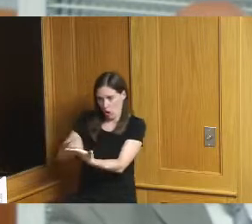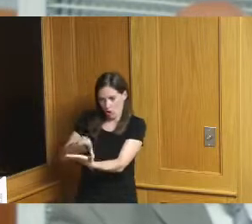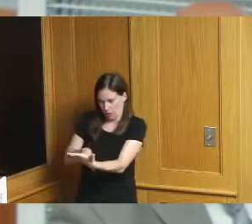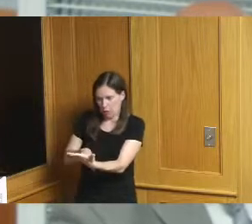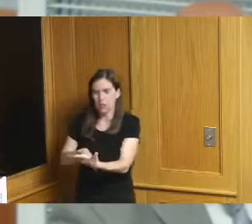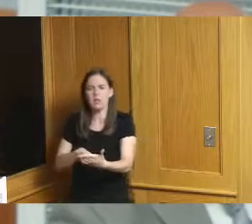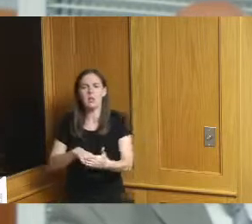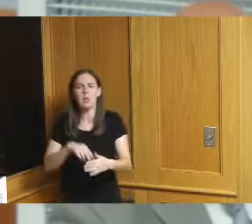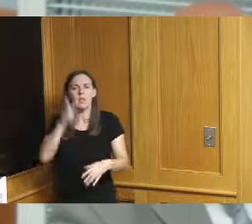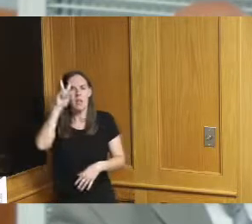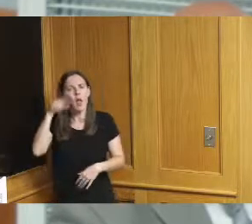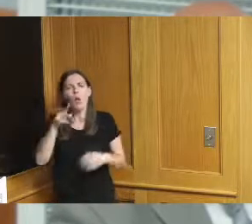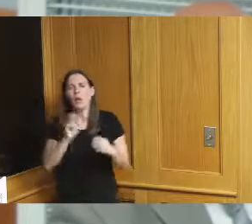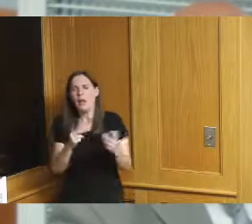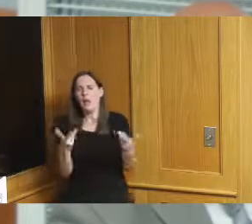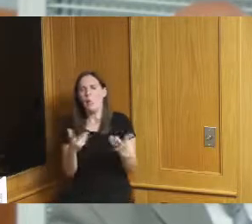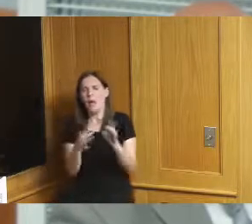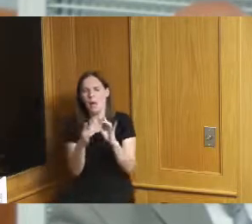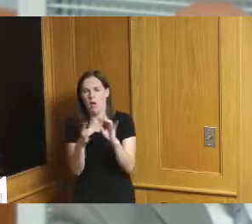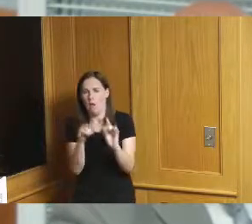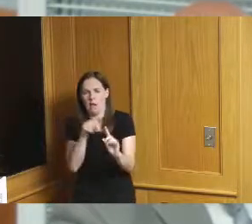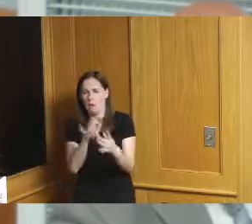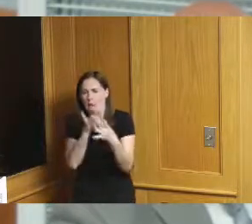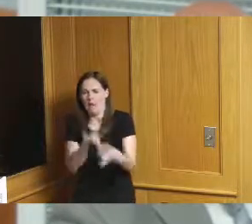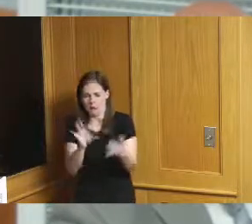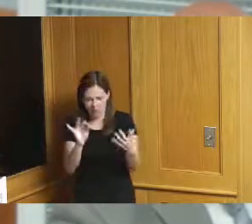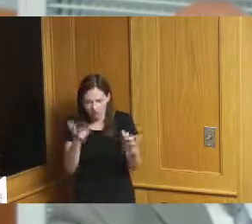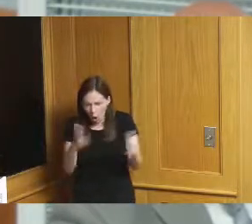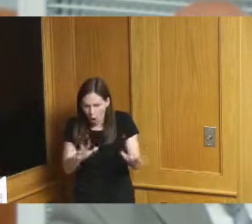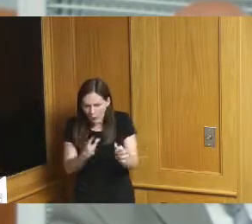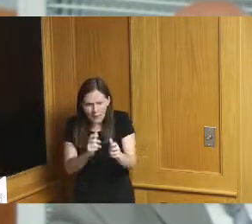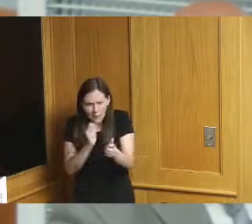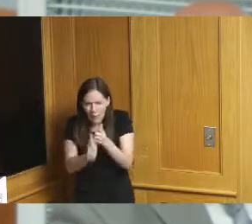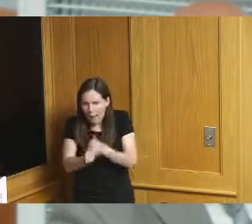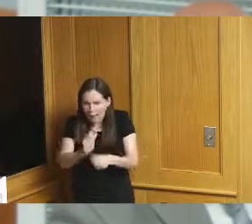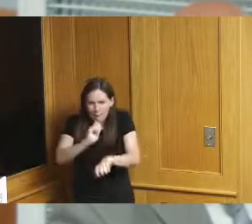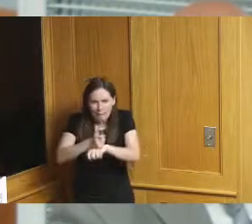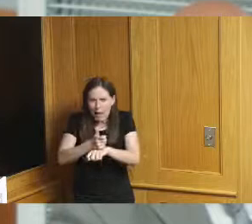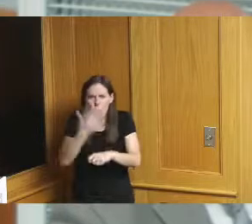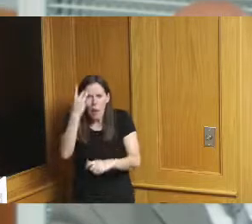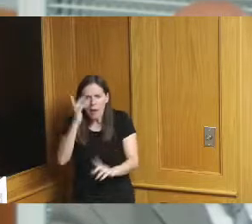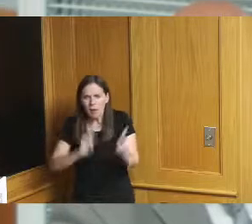you accepting if it was already done if it was already done why are people upset whenever we